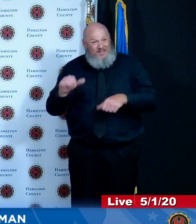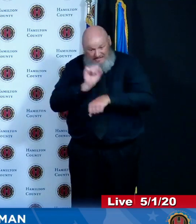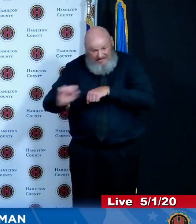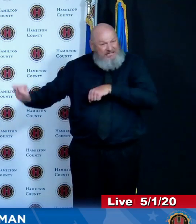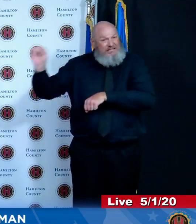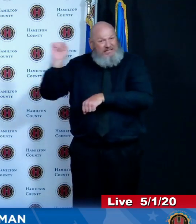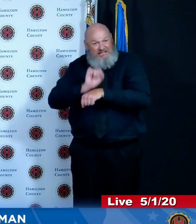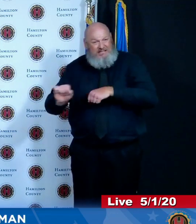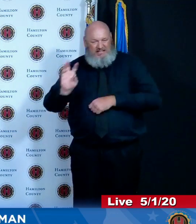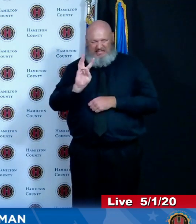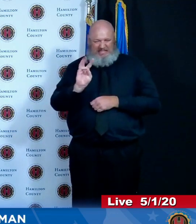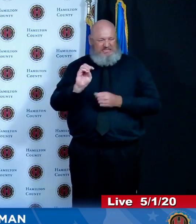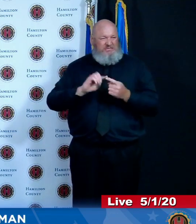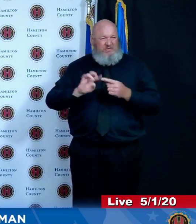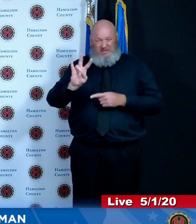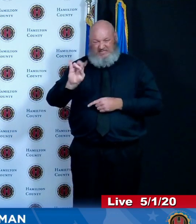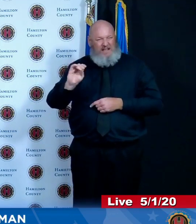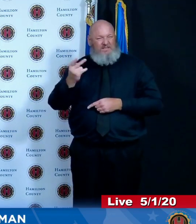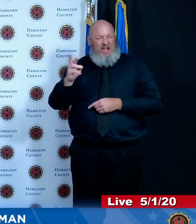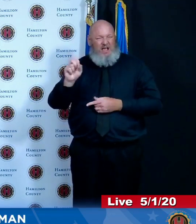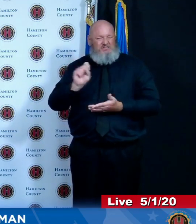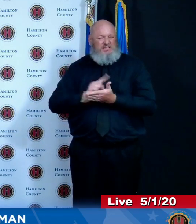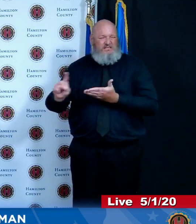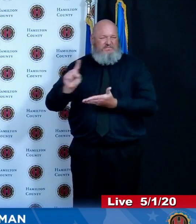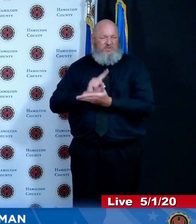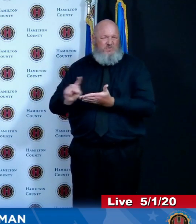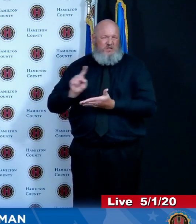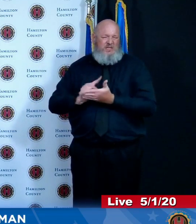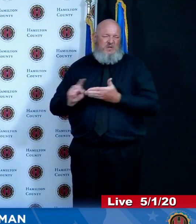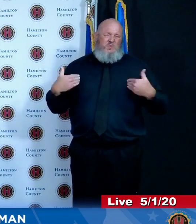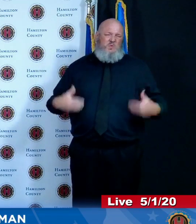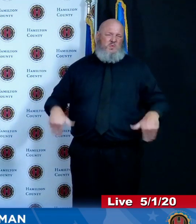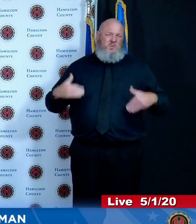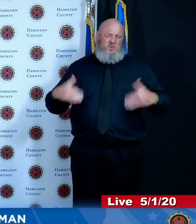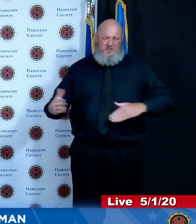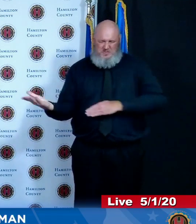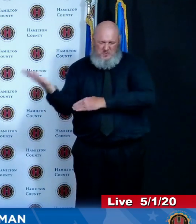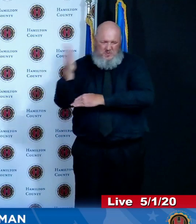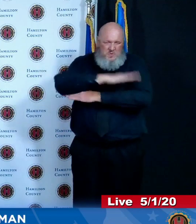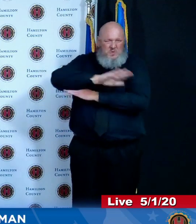to announce the opening back up plan so far we're just into phase one of the